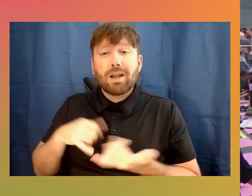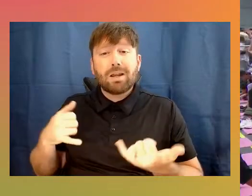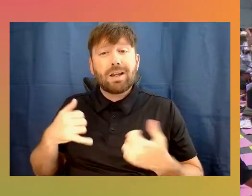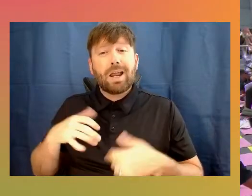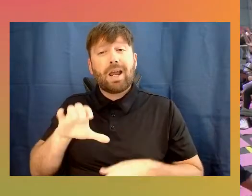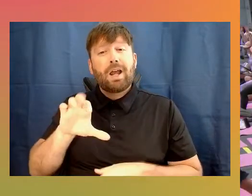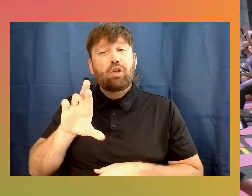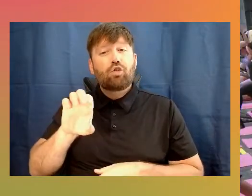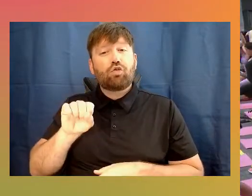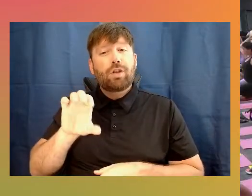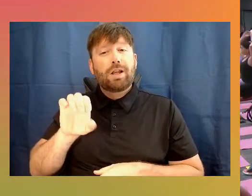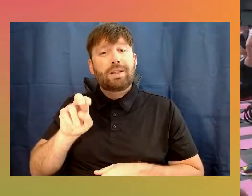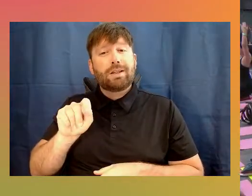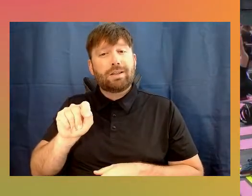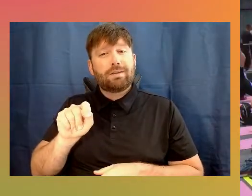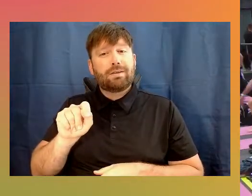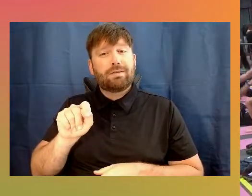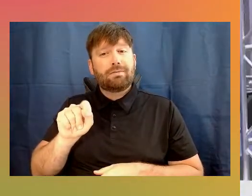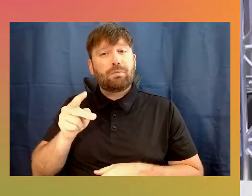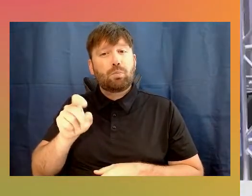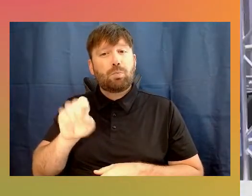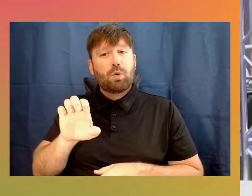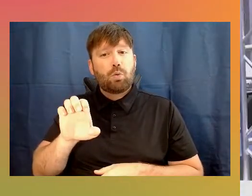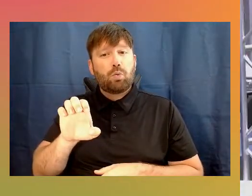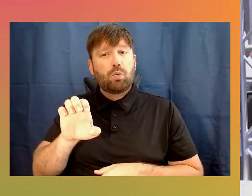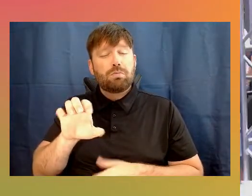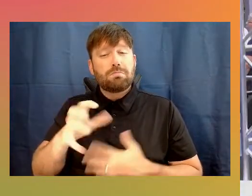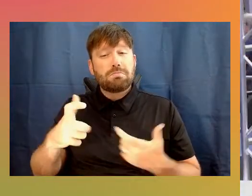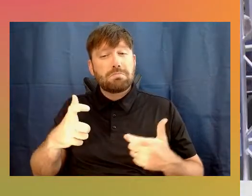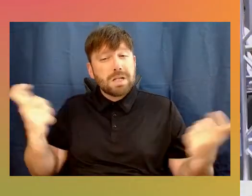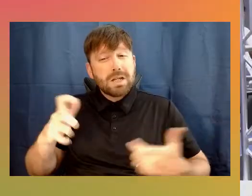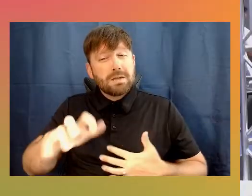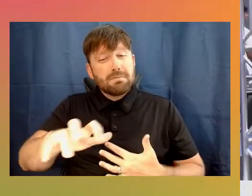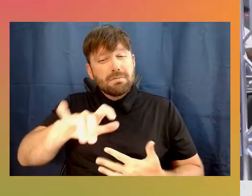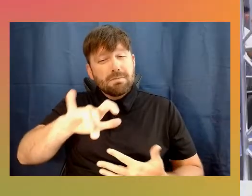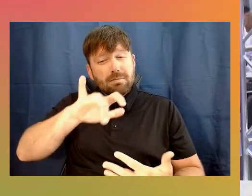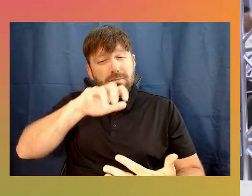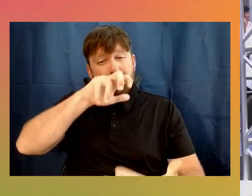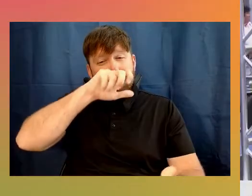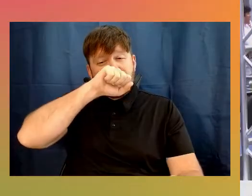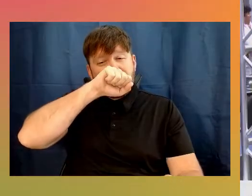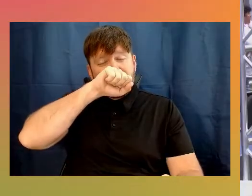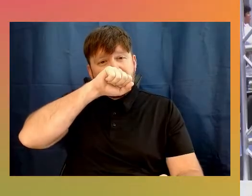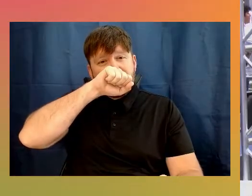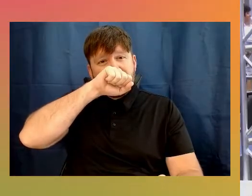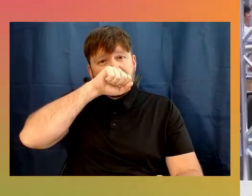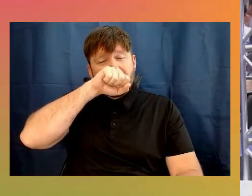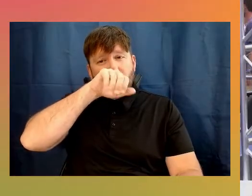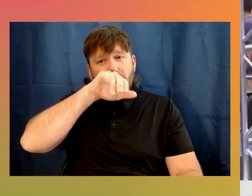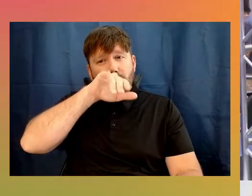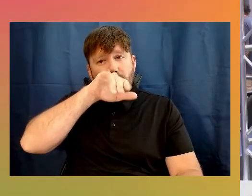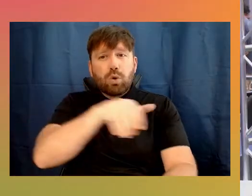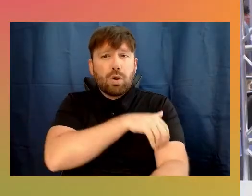COME UP, CRESCENT POSE.